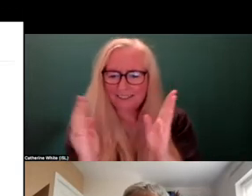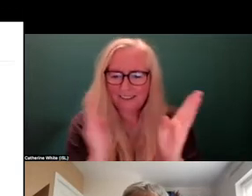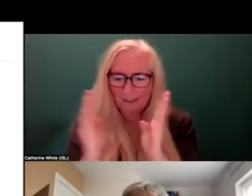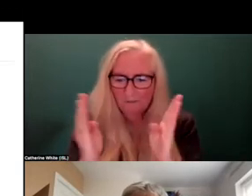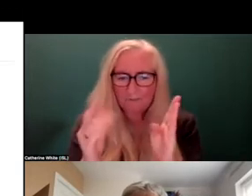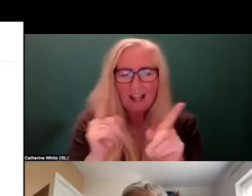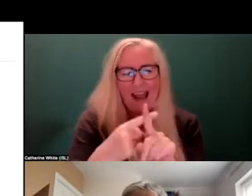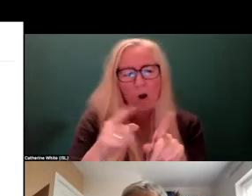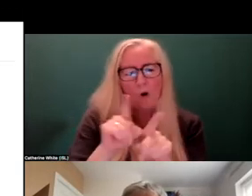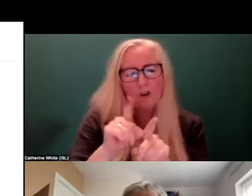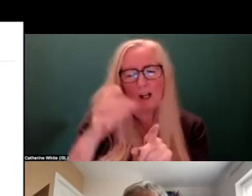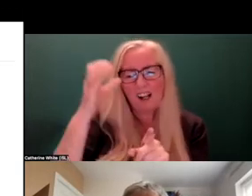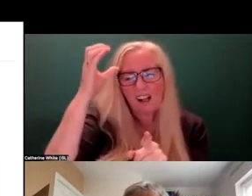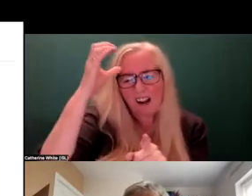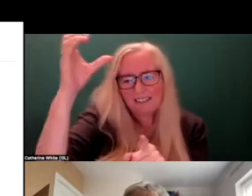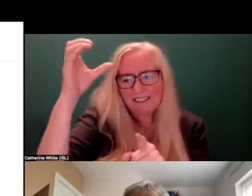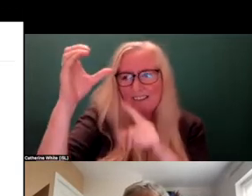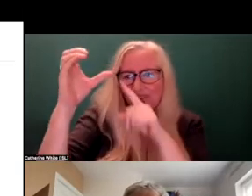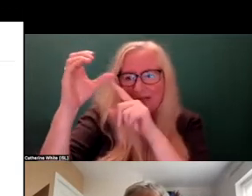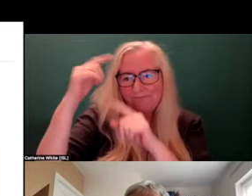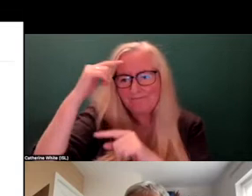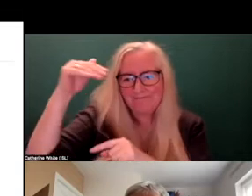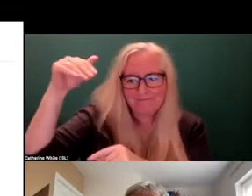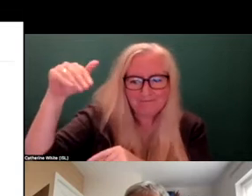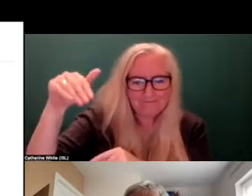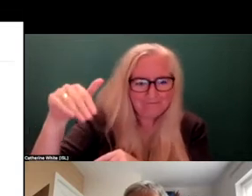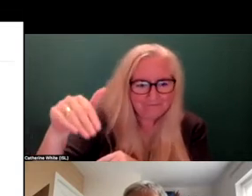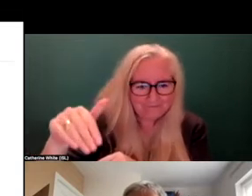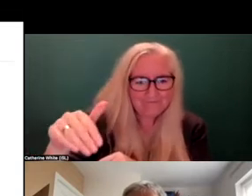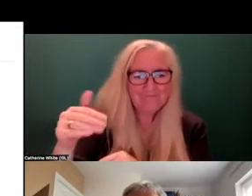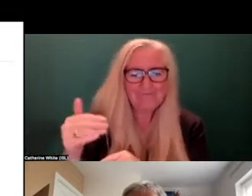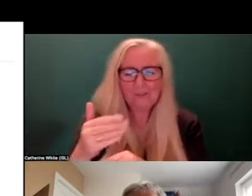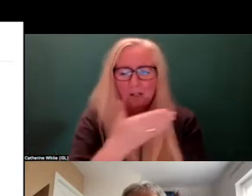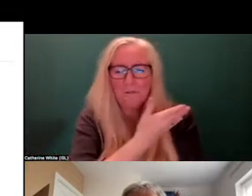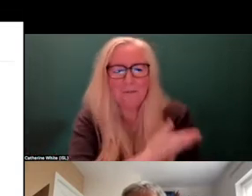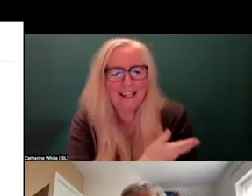And that's some issues like cognitive decline, multiple chronic diseases and